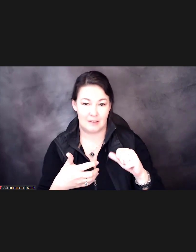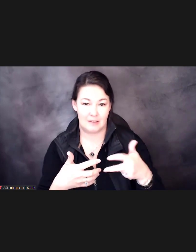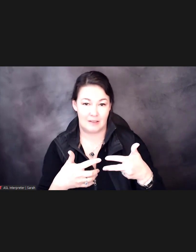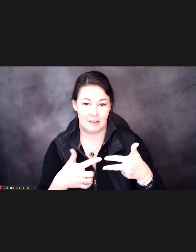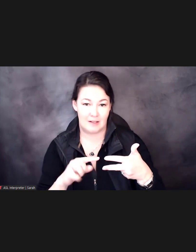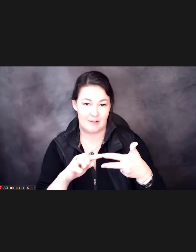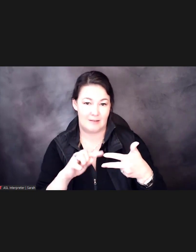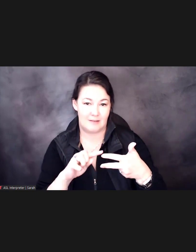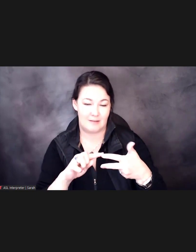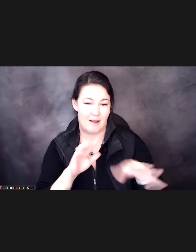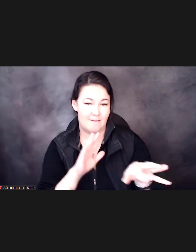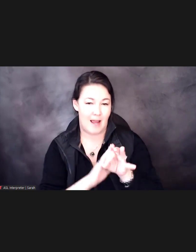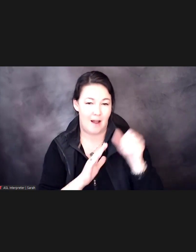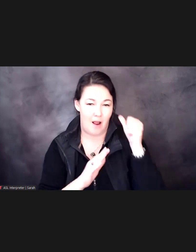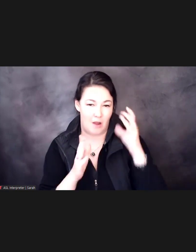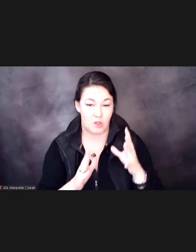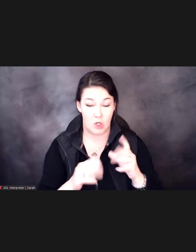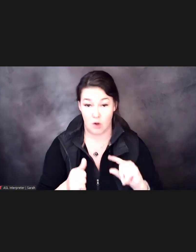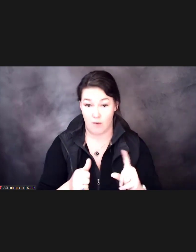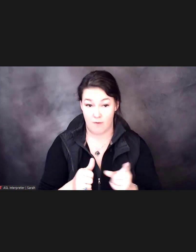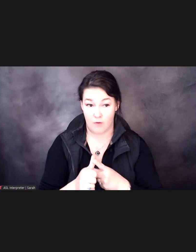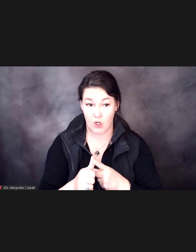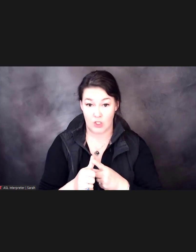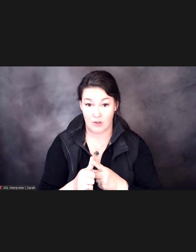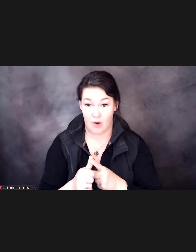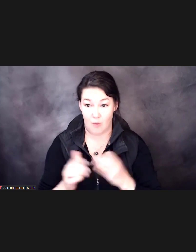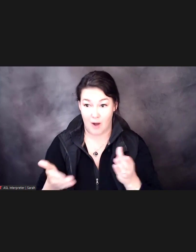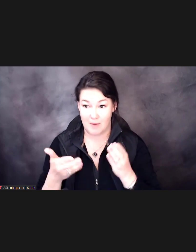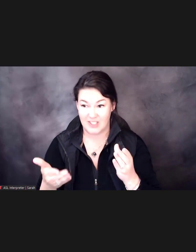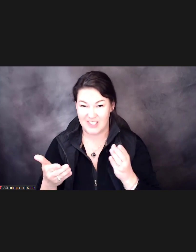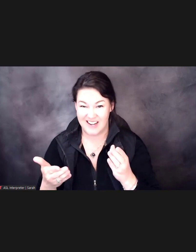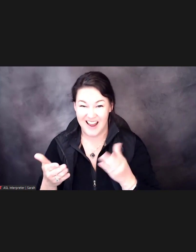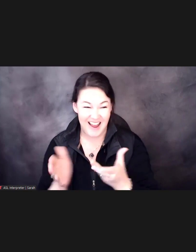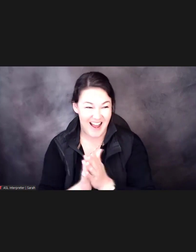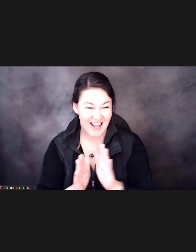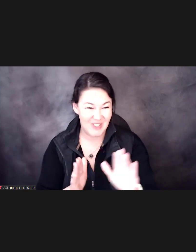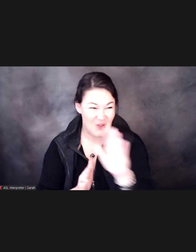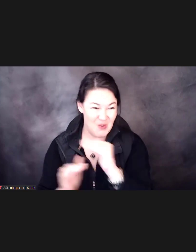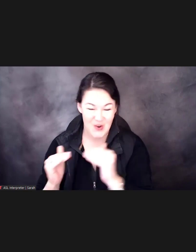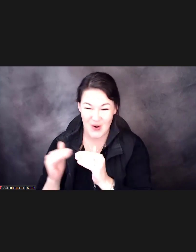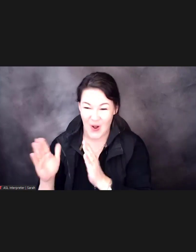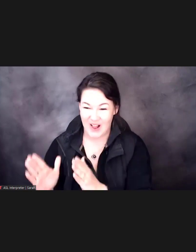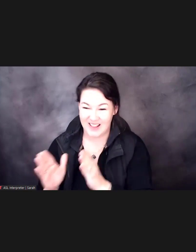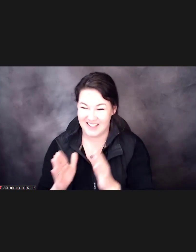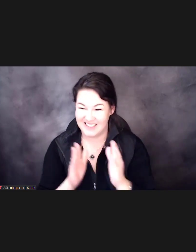The first recommendation we give, ask your colleagues, there may be